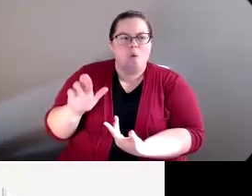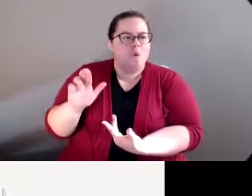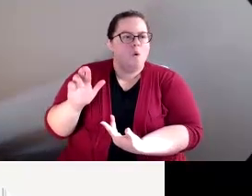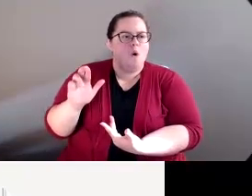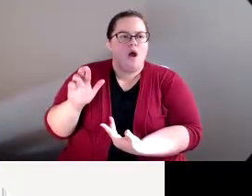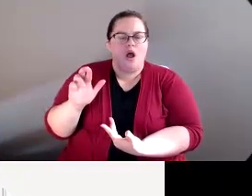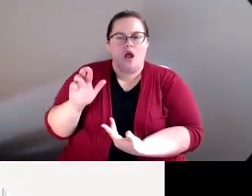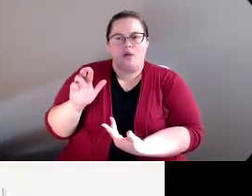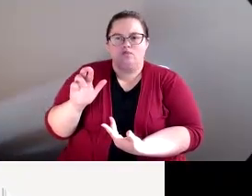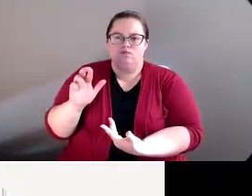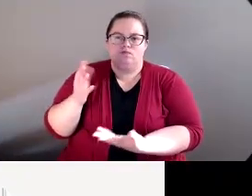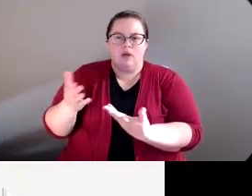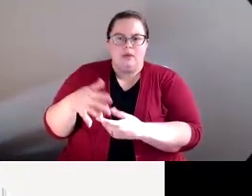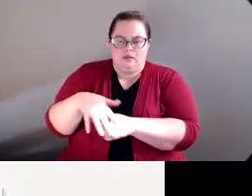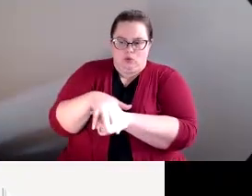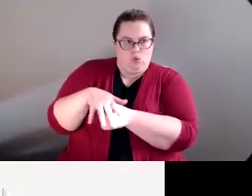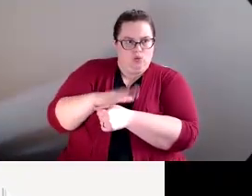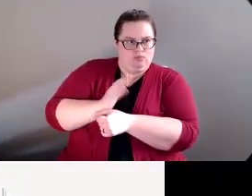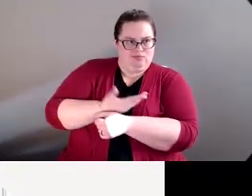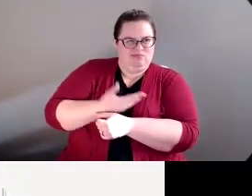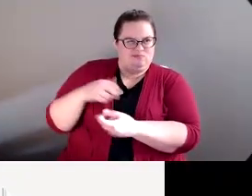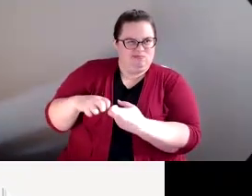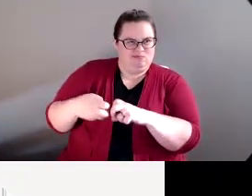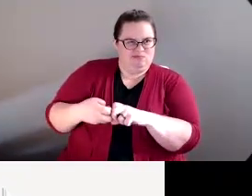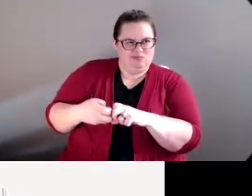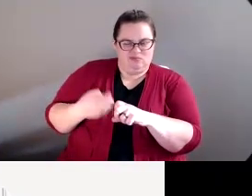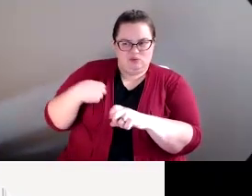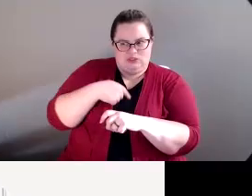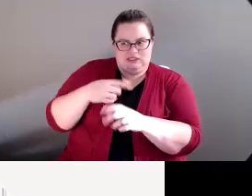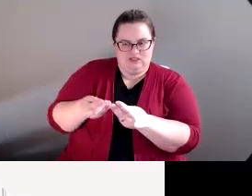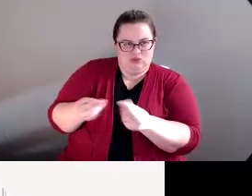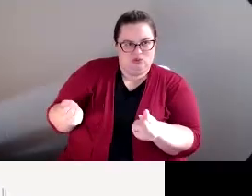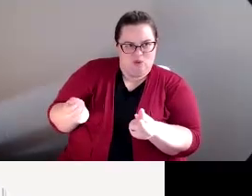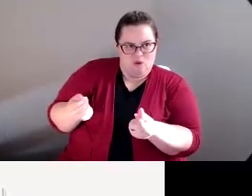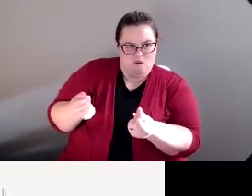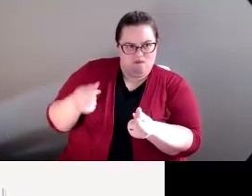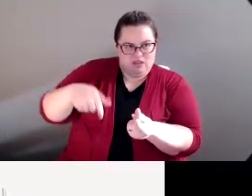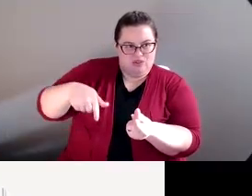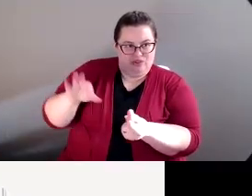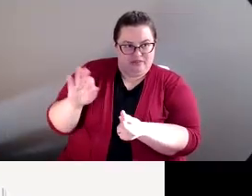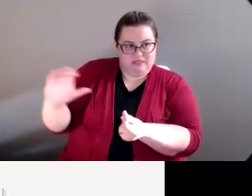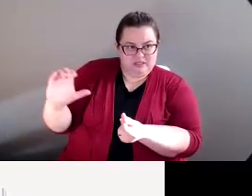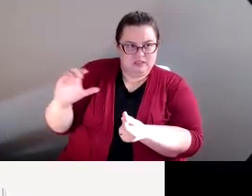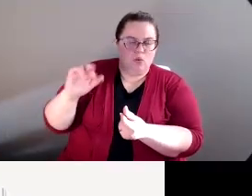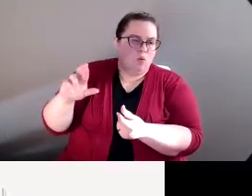you know, a local issue that we can only resolve. You know, here at FCC or in the district,